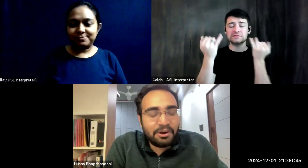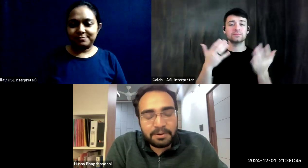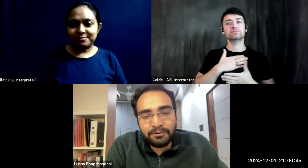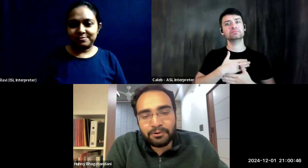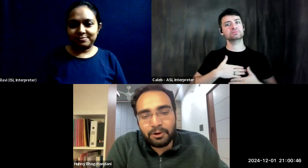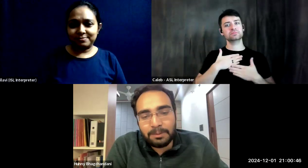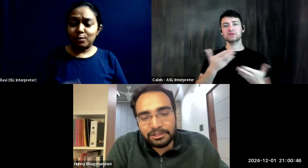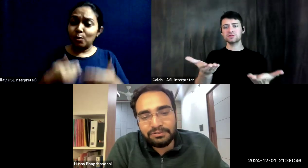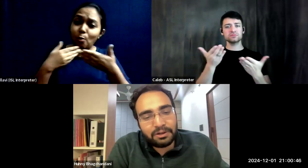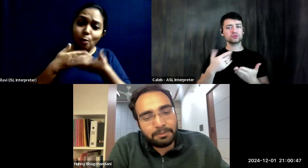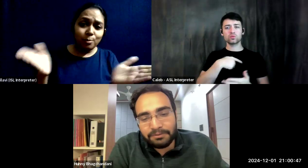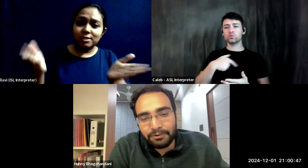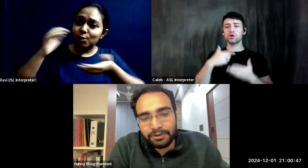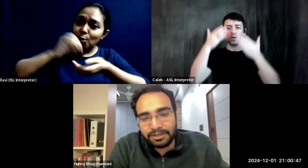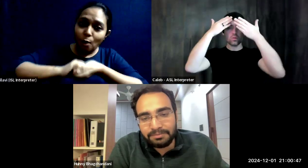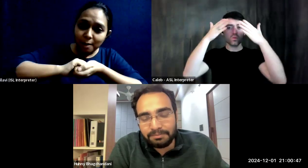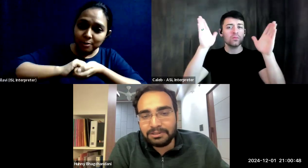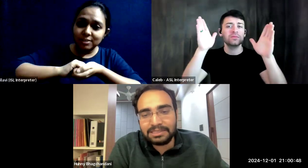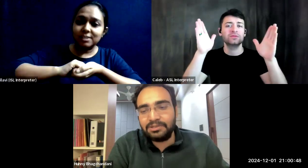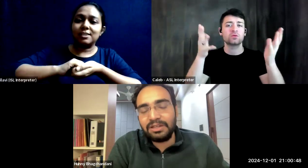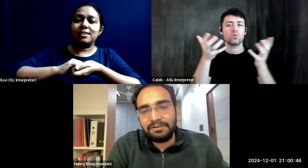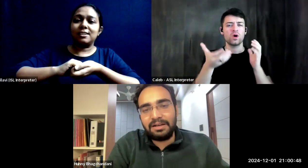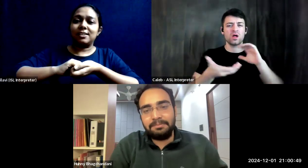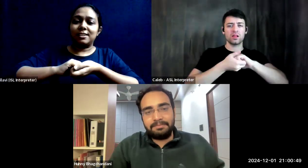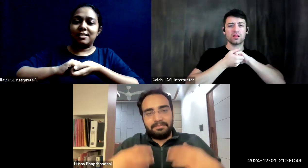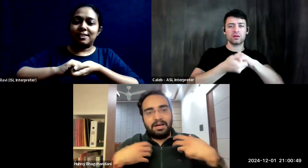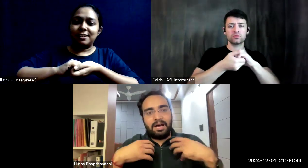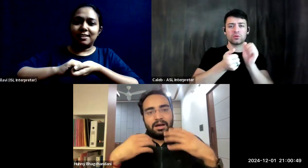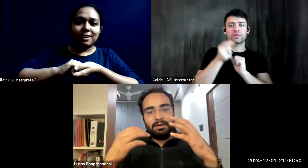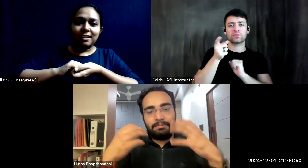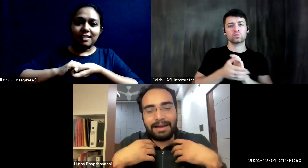We are open for collaboration. We are open for because it's not